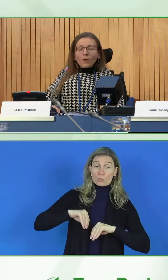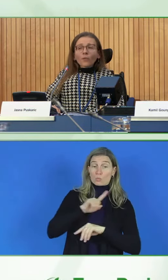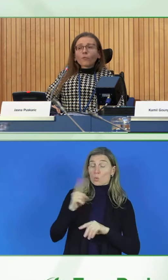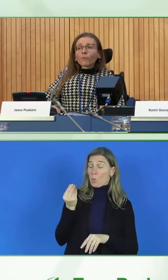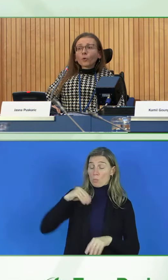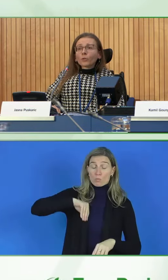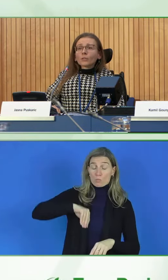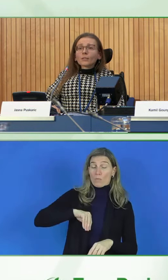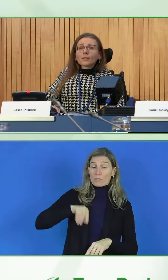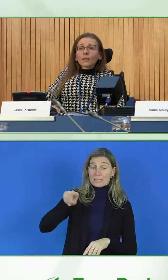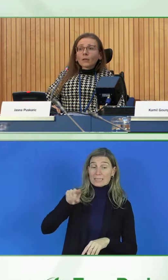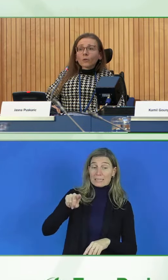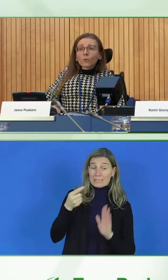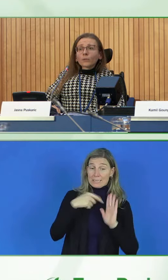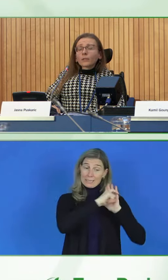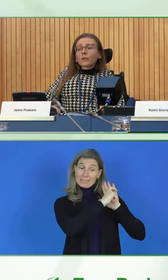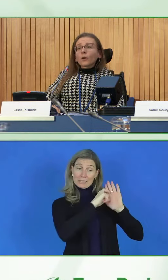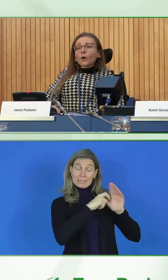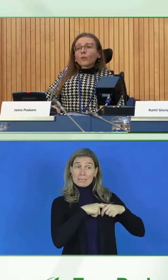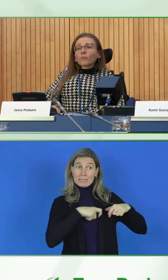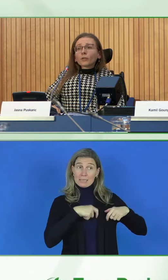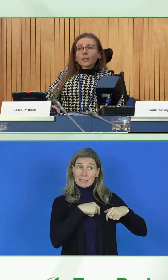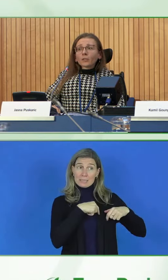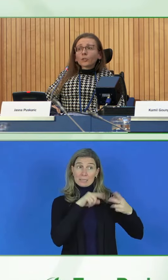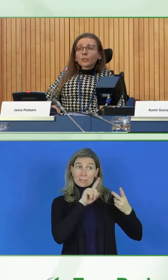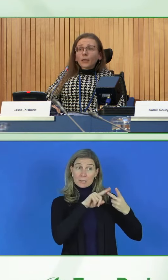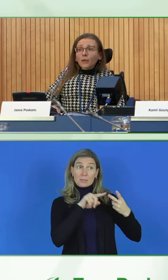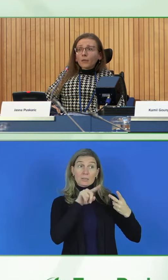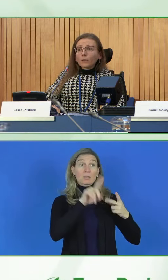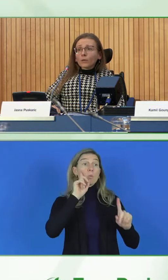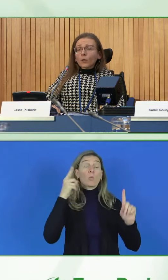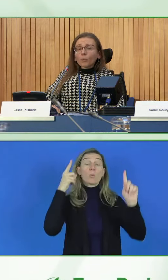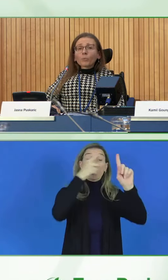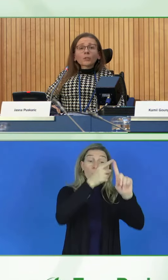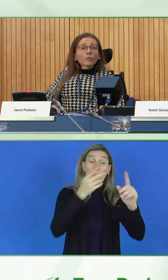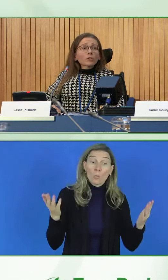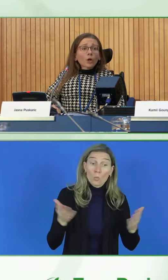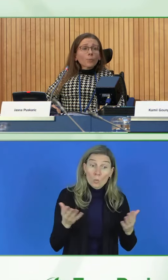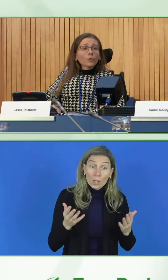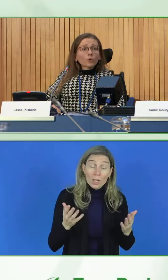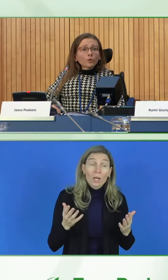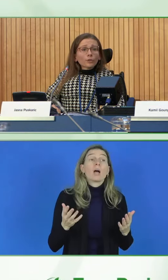The focus is not only on the financial gain, but on the common good.